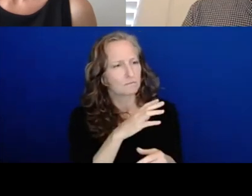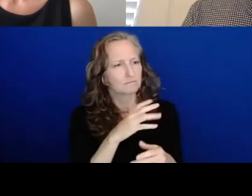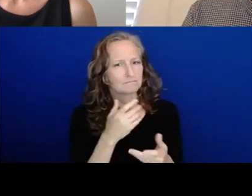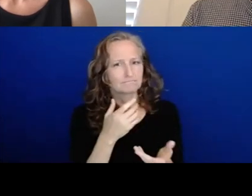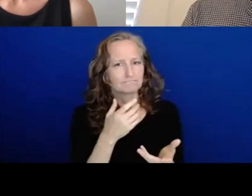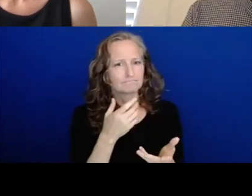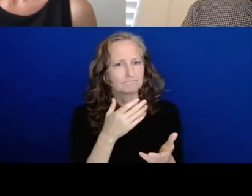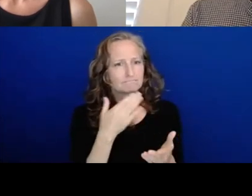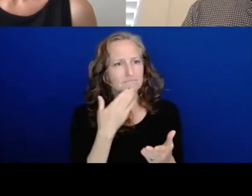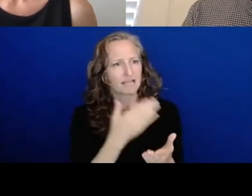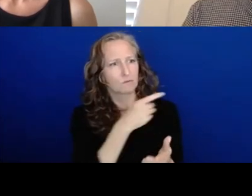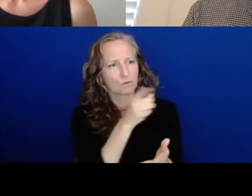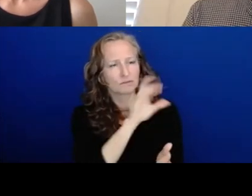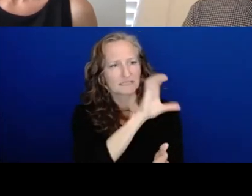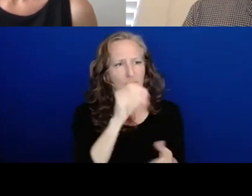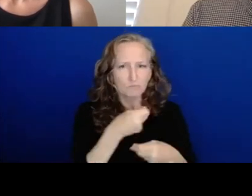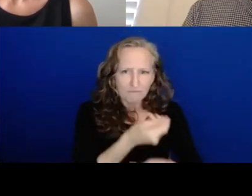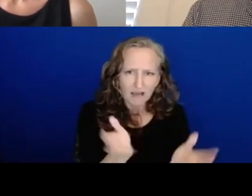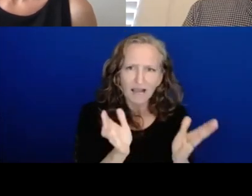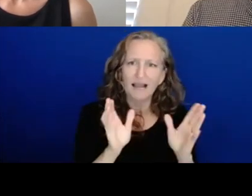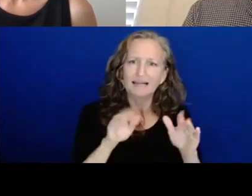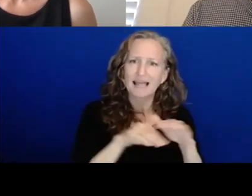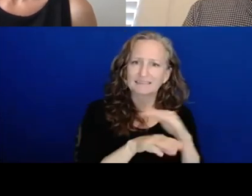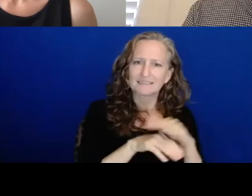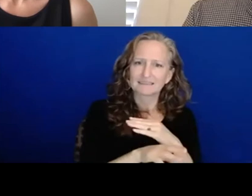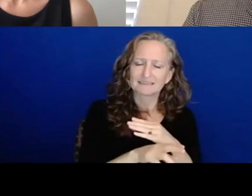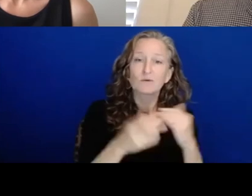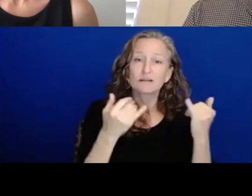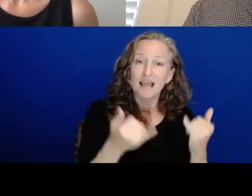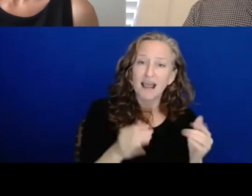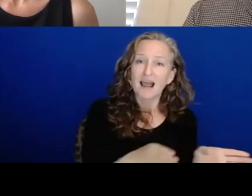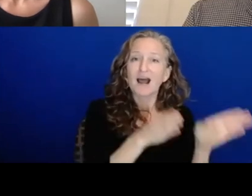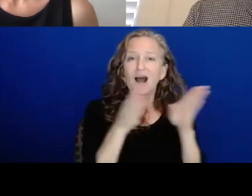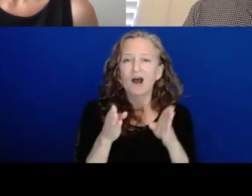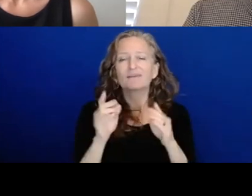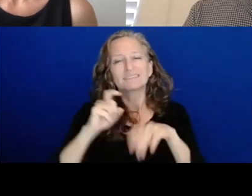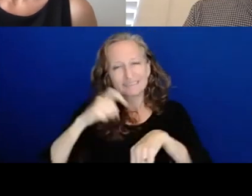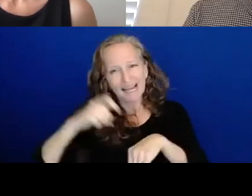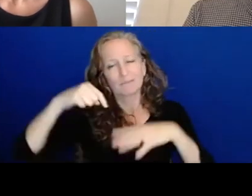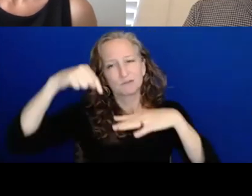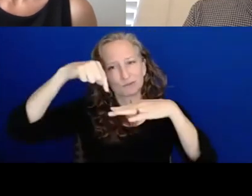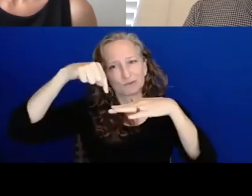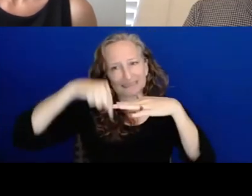know, providing that access. But now it's time to go a layer deeper and really look